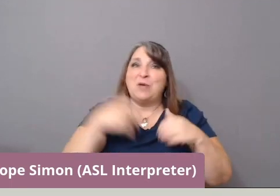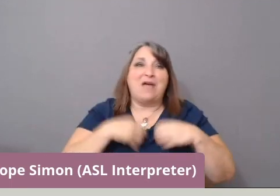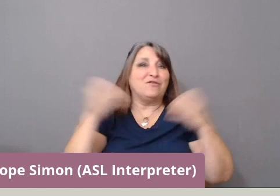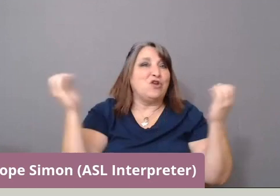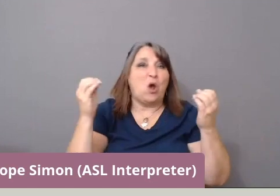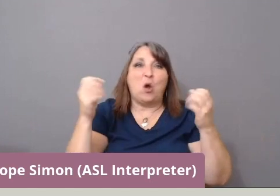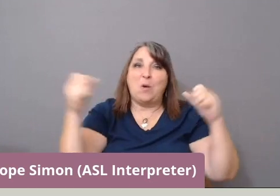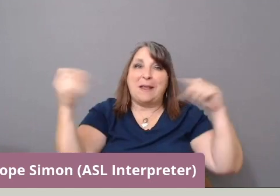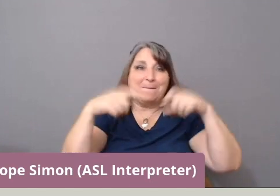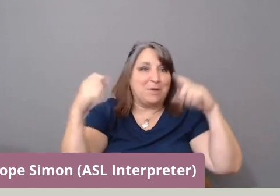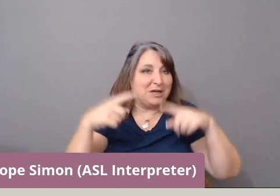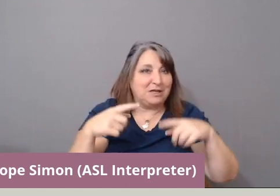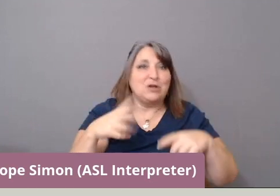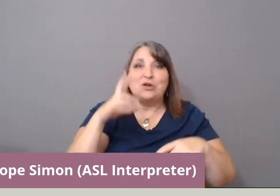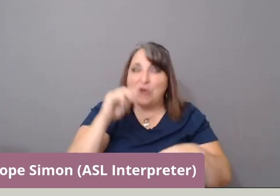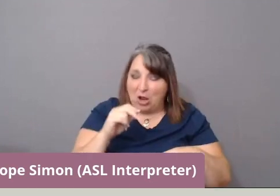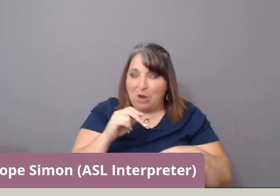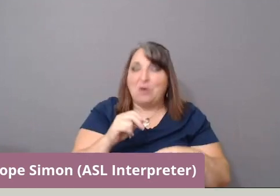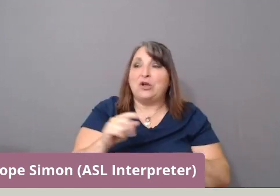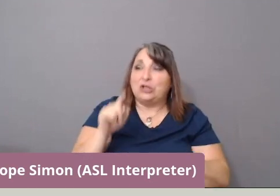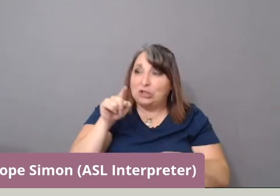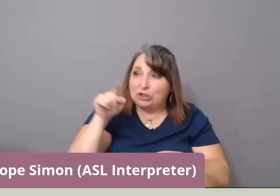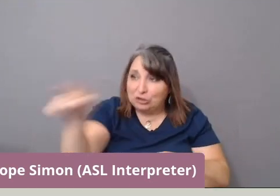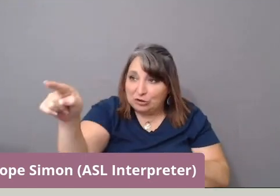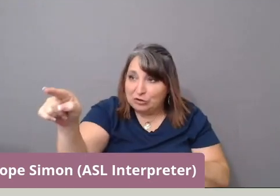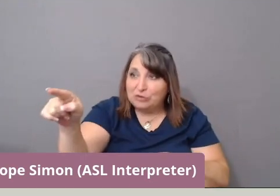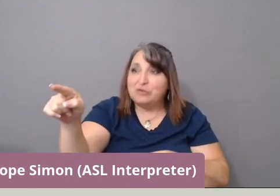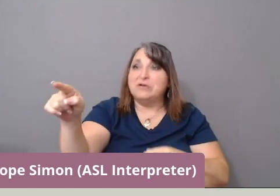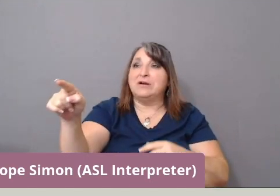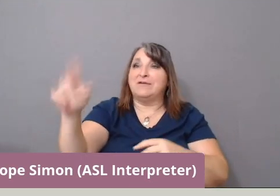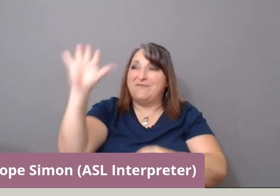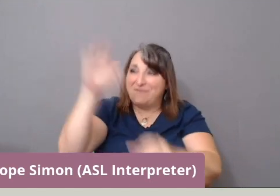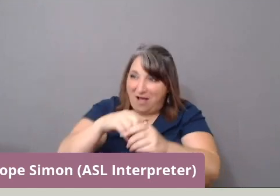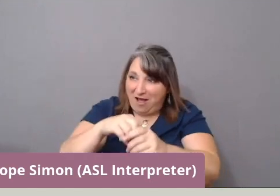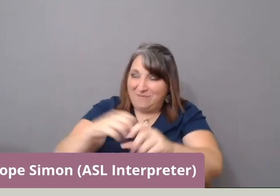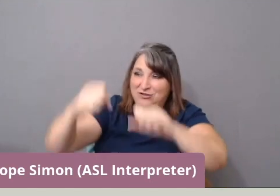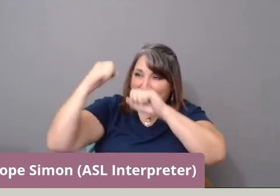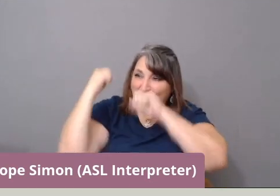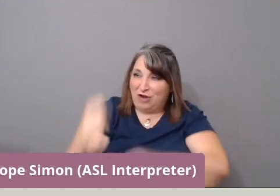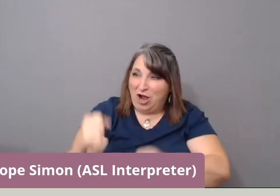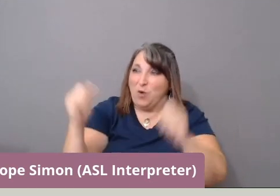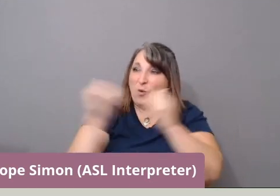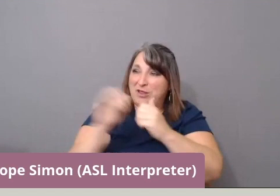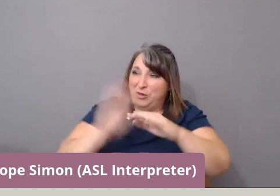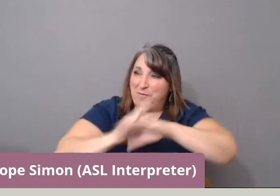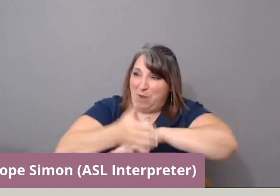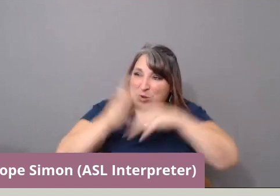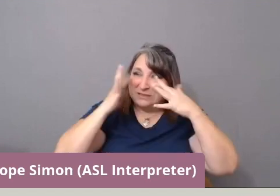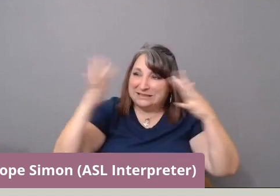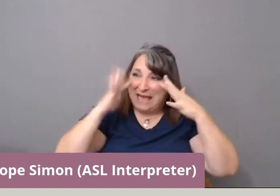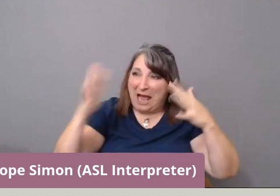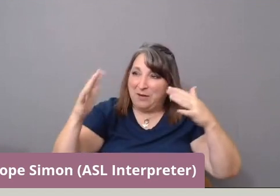Bring it into your post-sound process. That may be it, right?